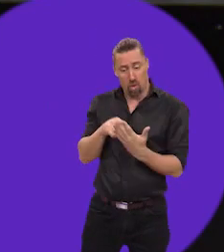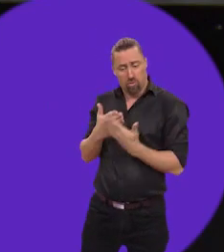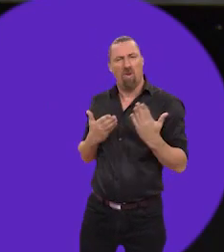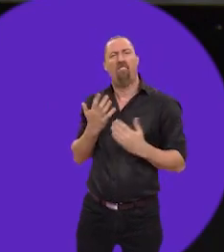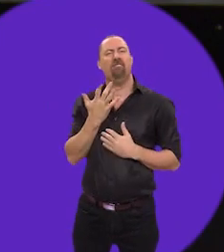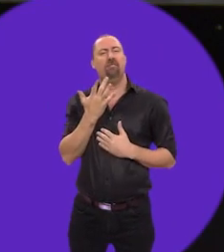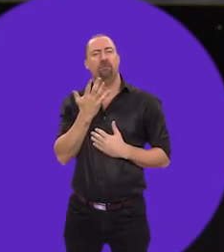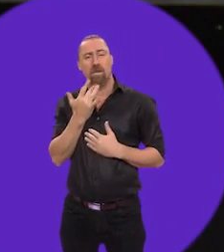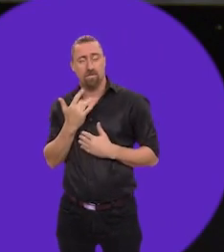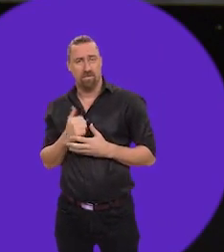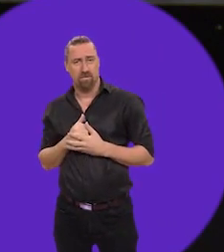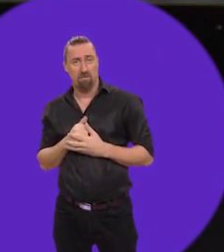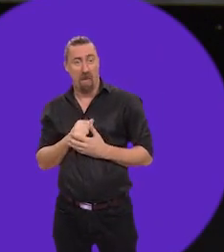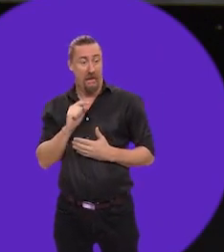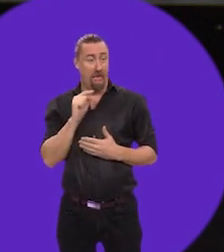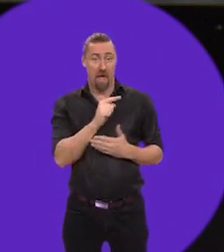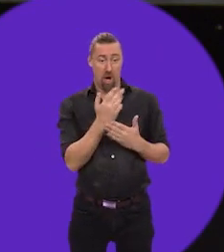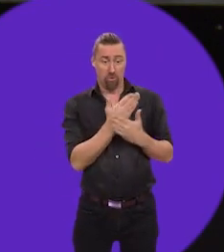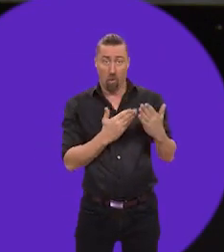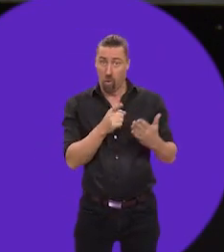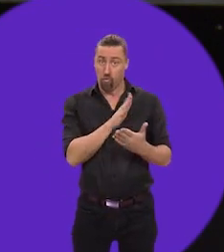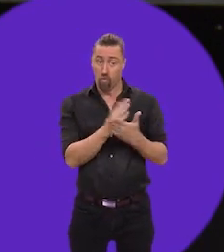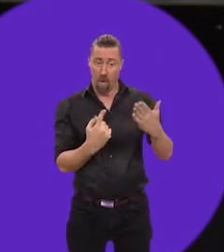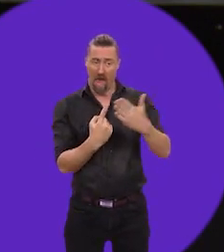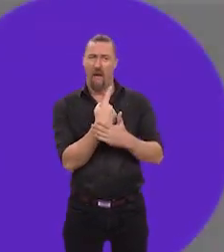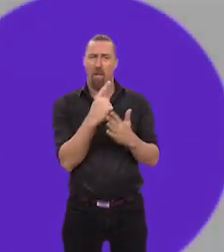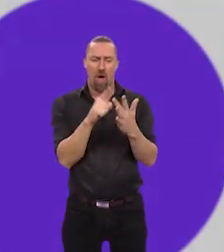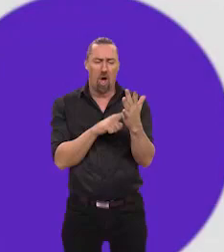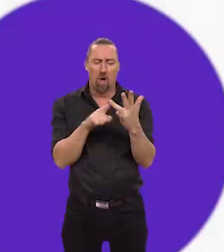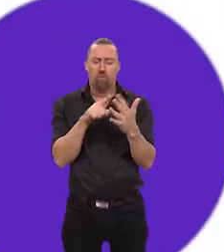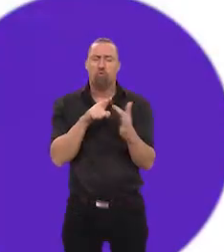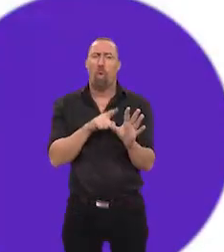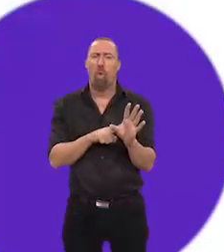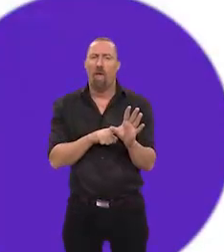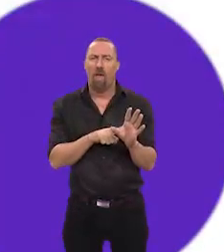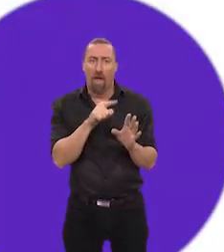This story is based on real life. It's about a little joey, who was rescued